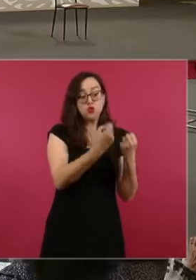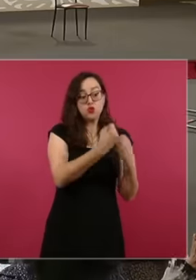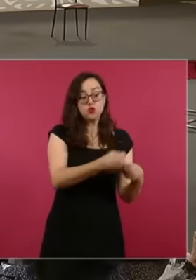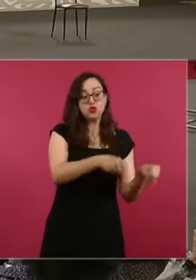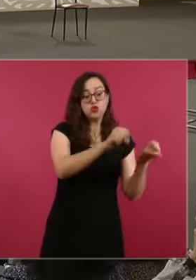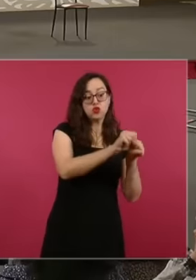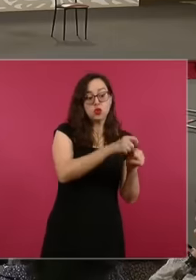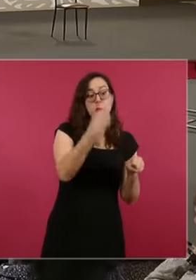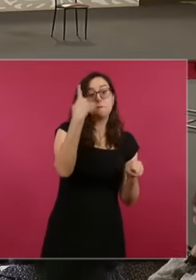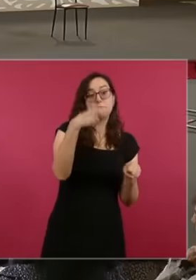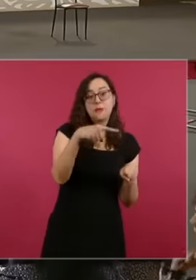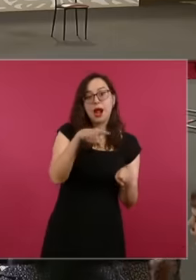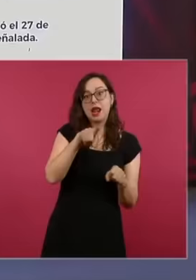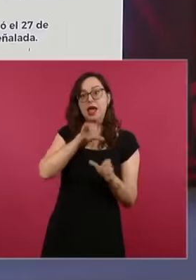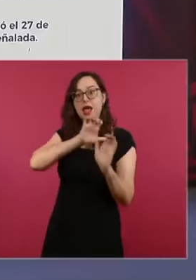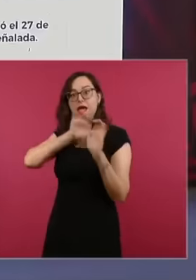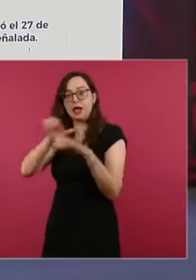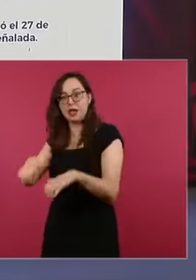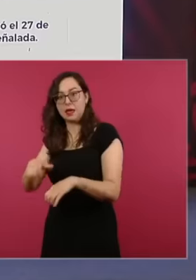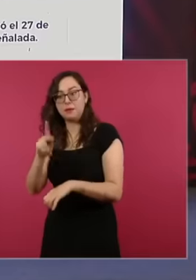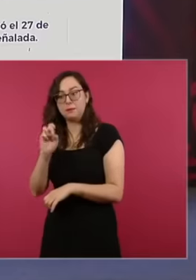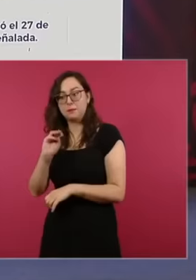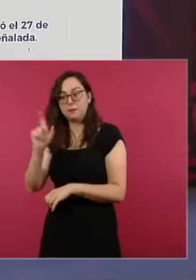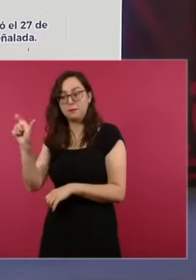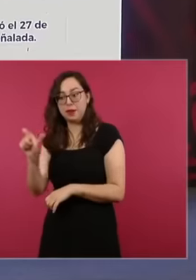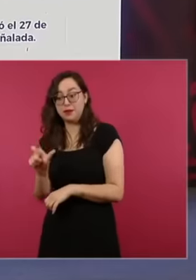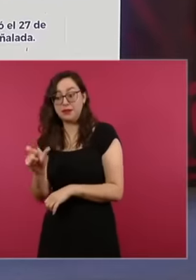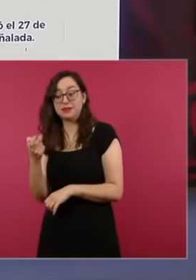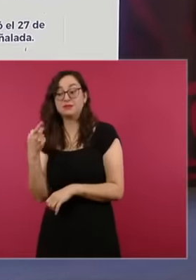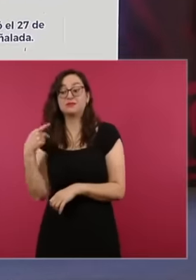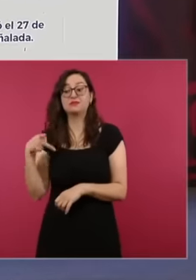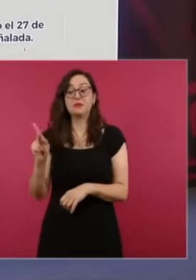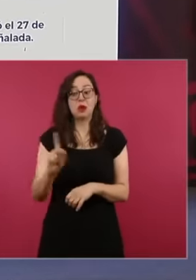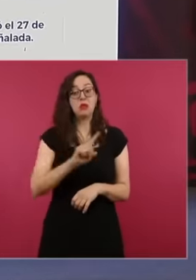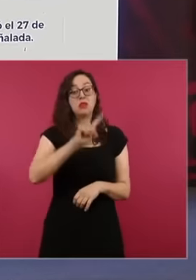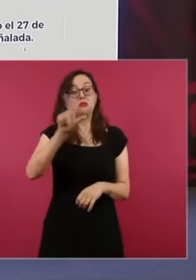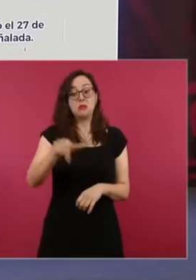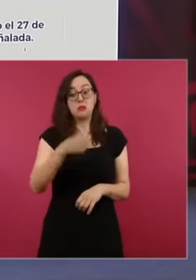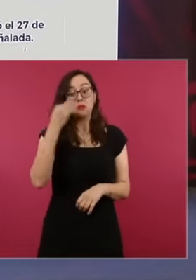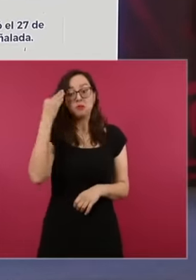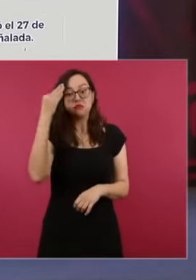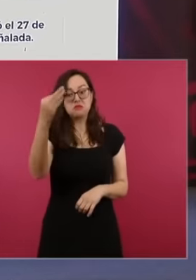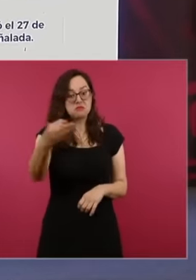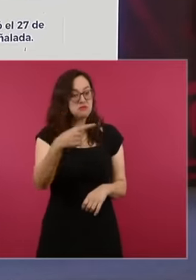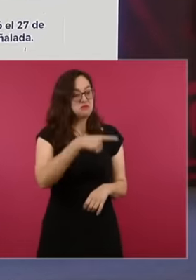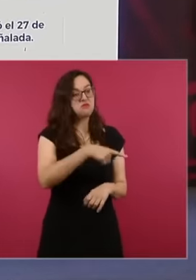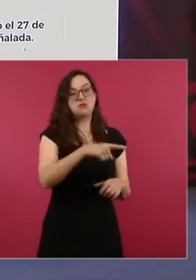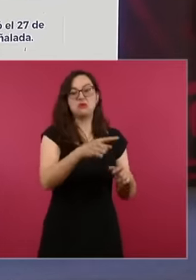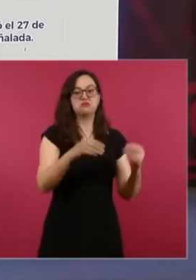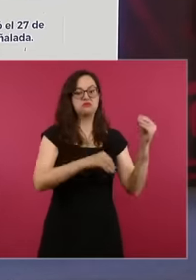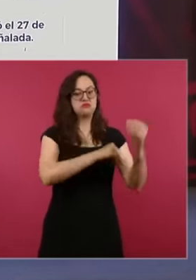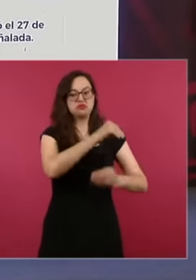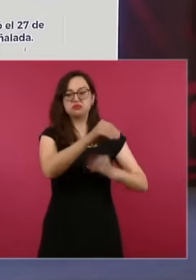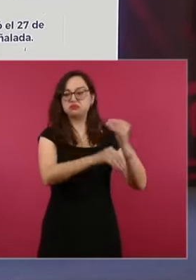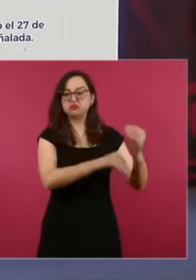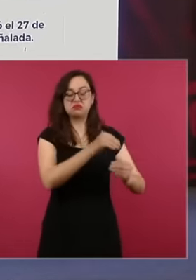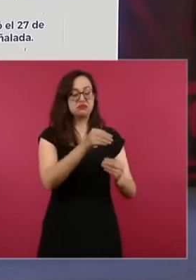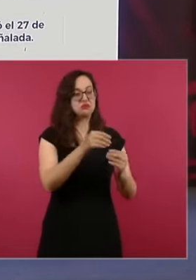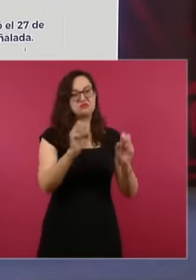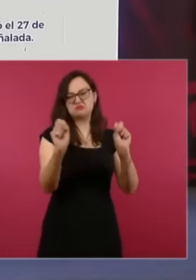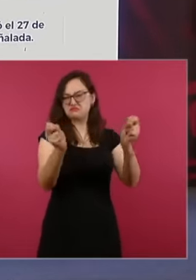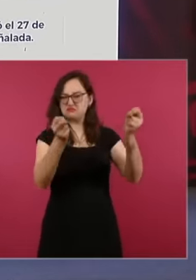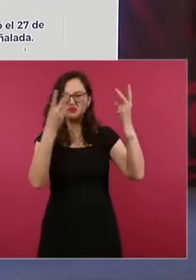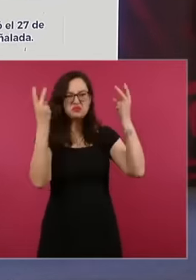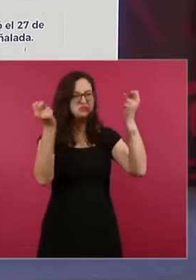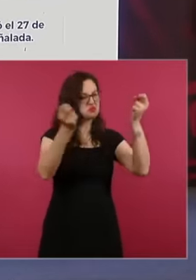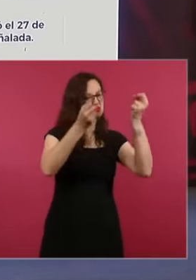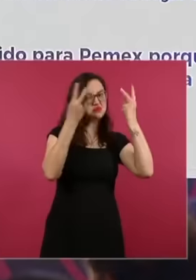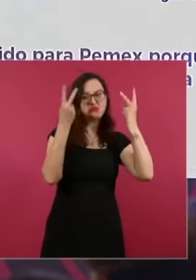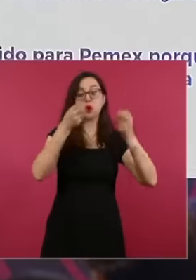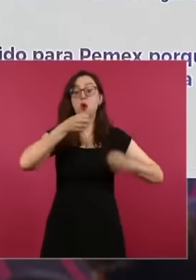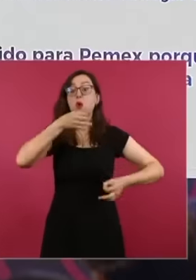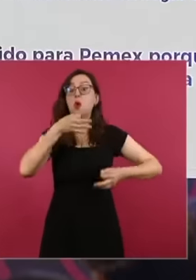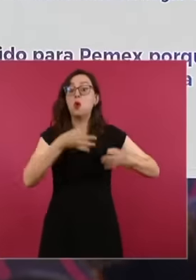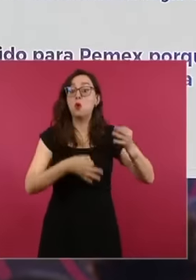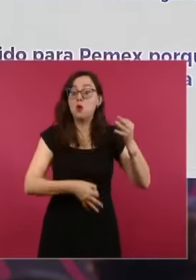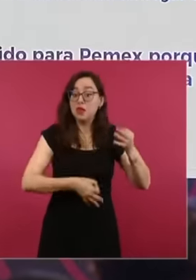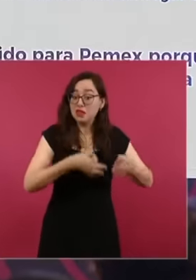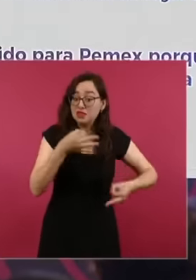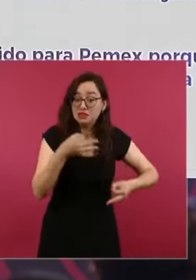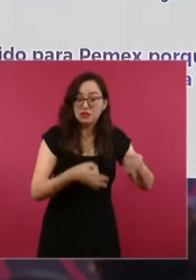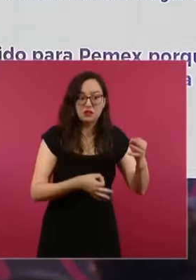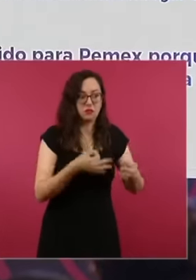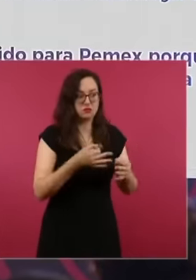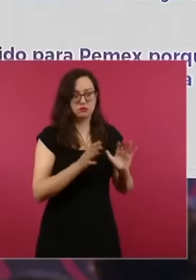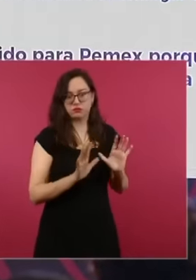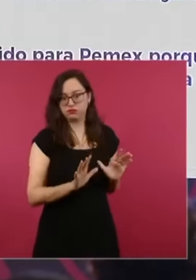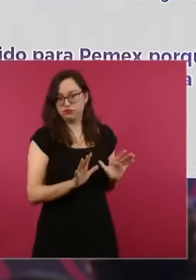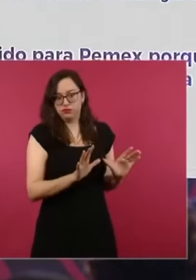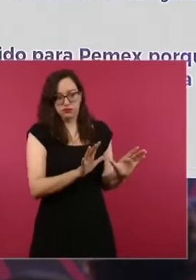time, 13 and the other companies quarreled and They went to court. In this context,